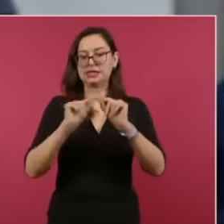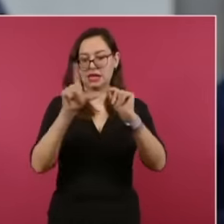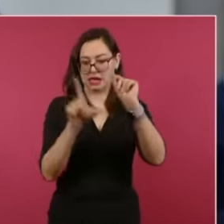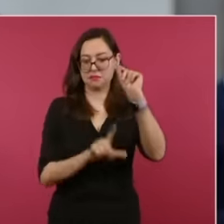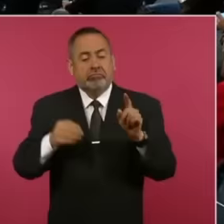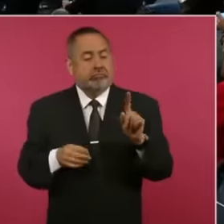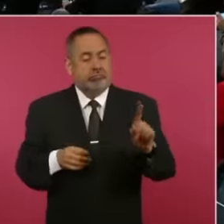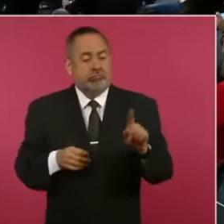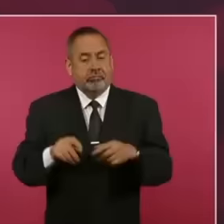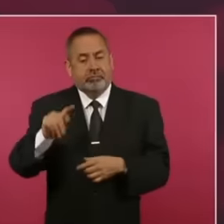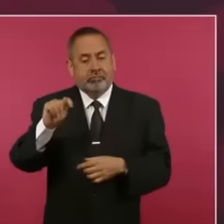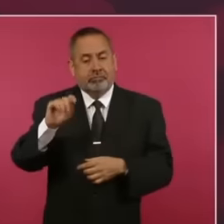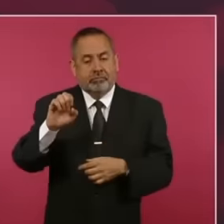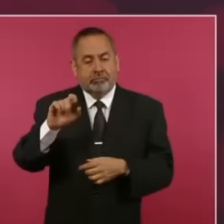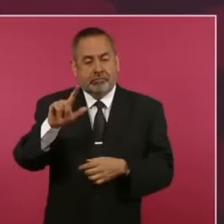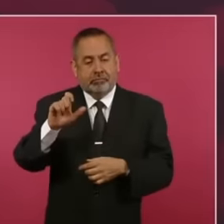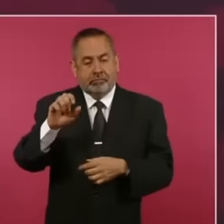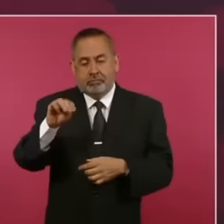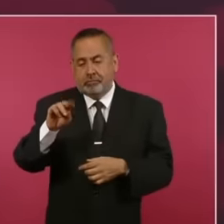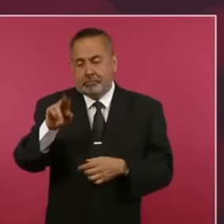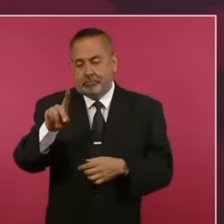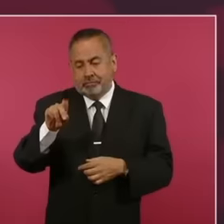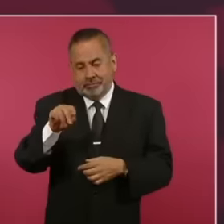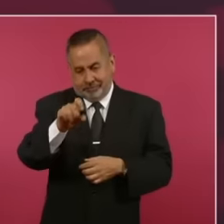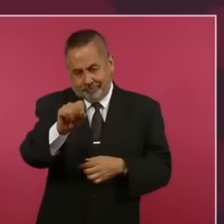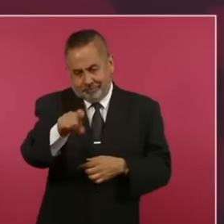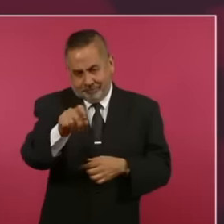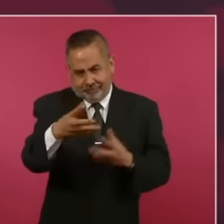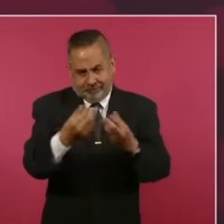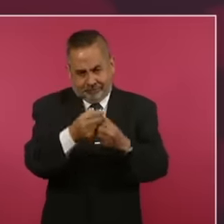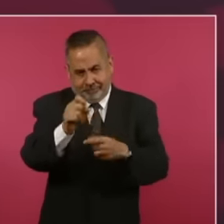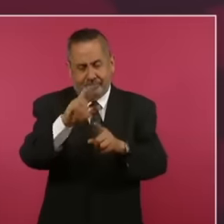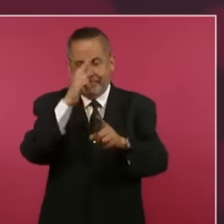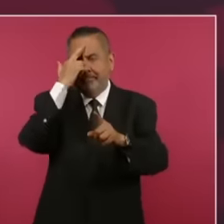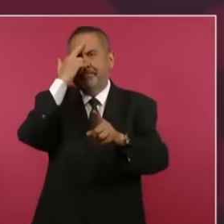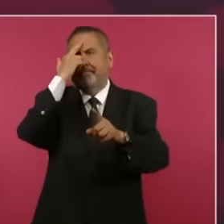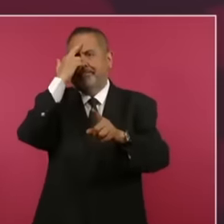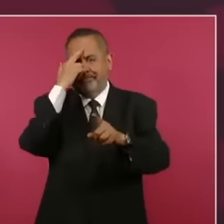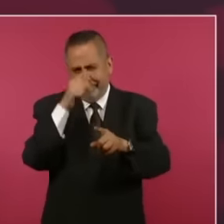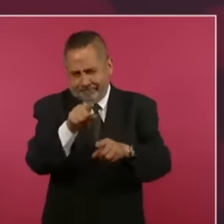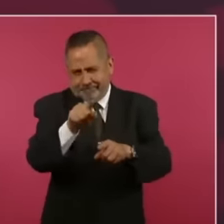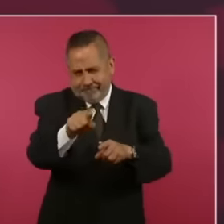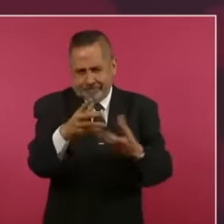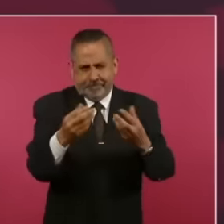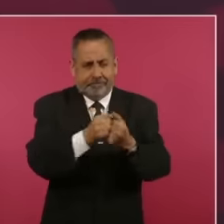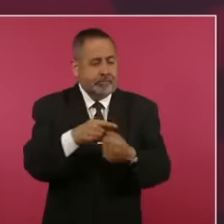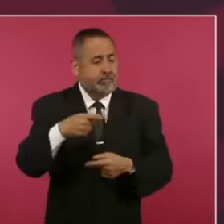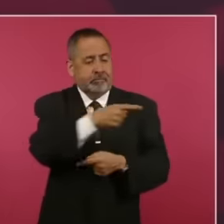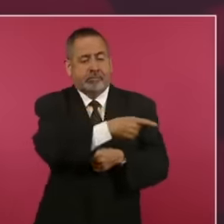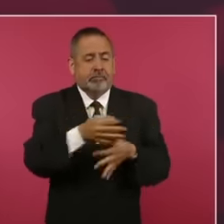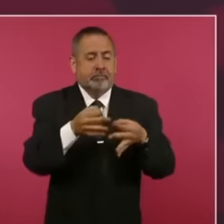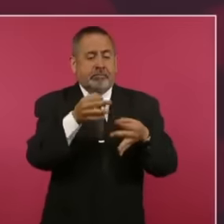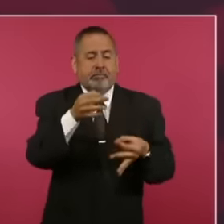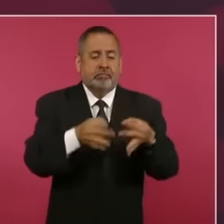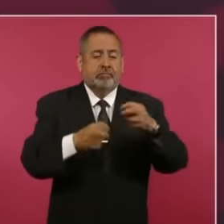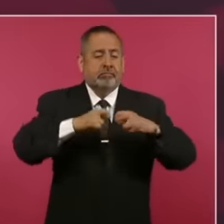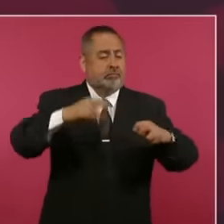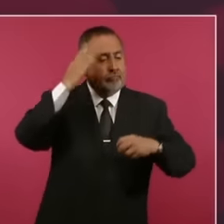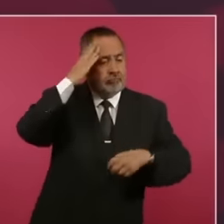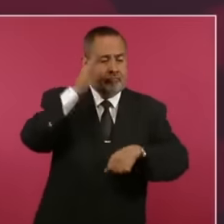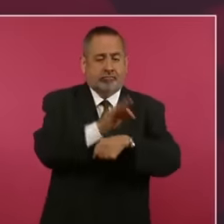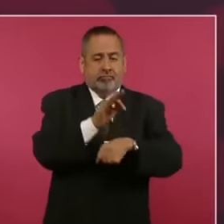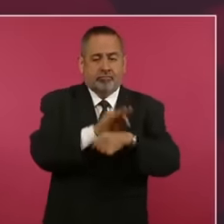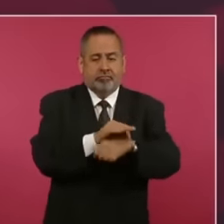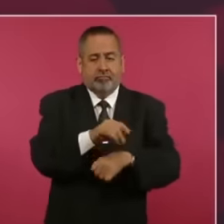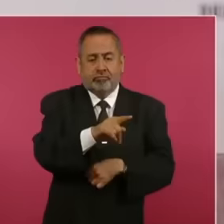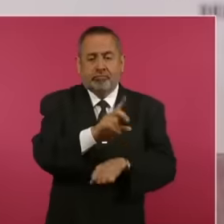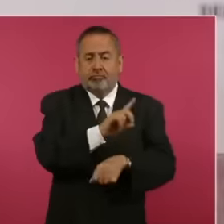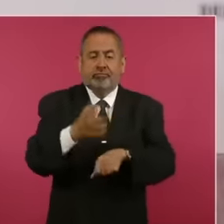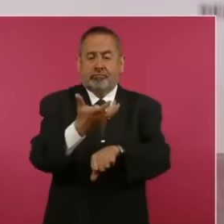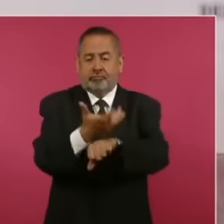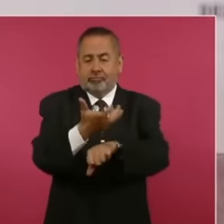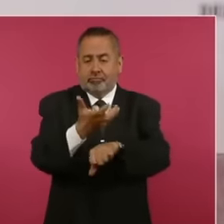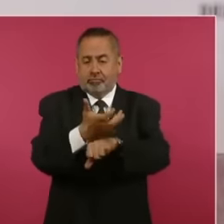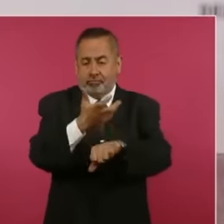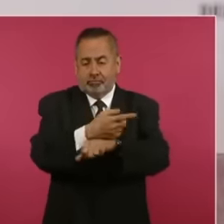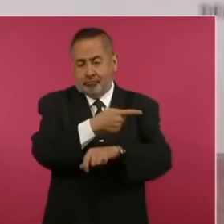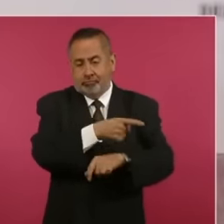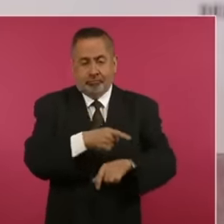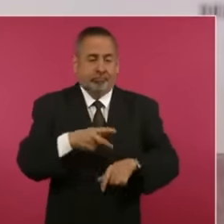on Telemundo, if that's why I remembered the United States defense minister, why not? You put it